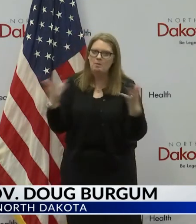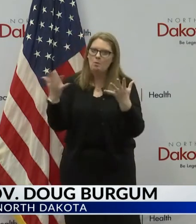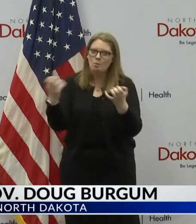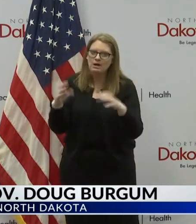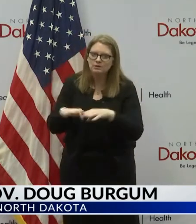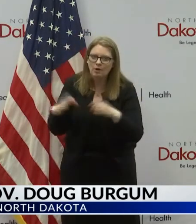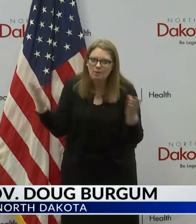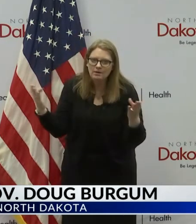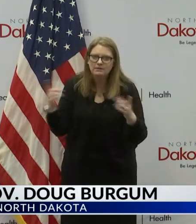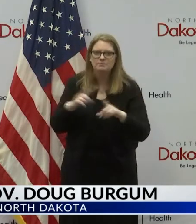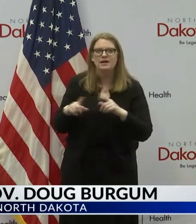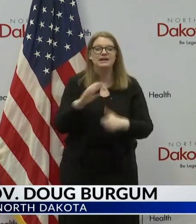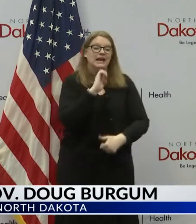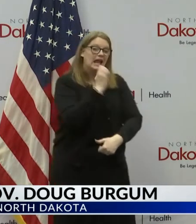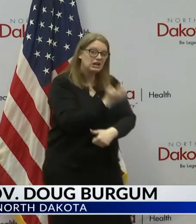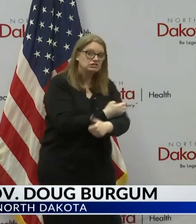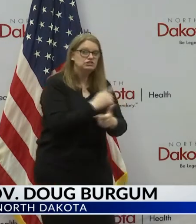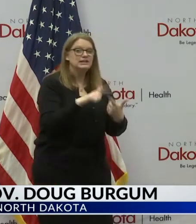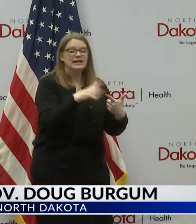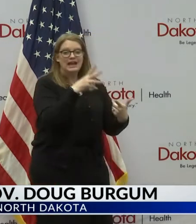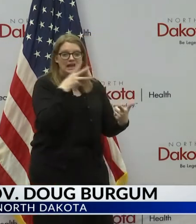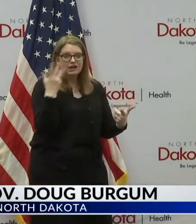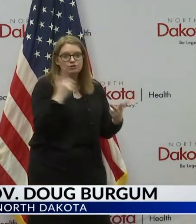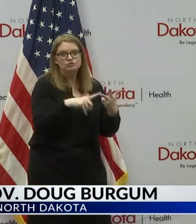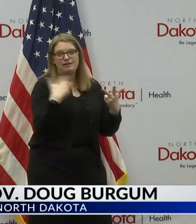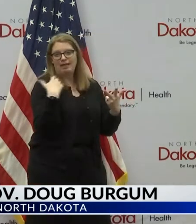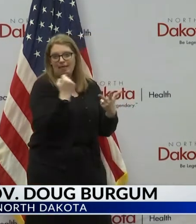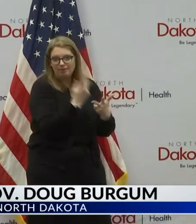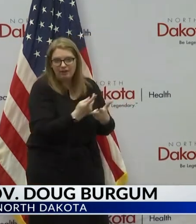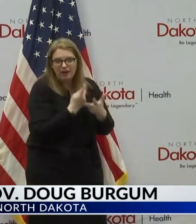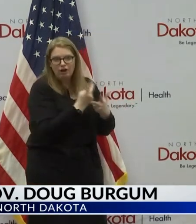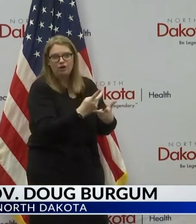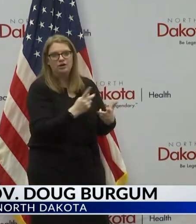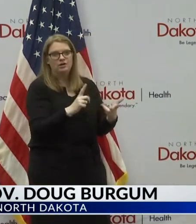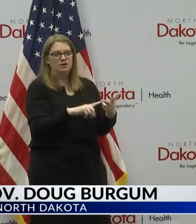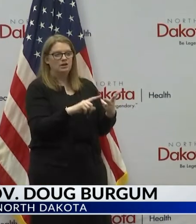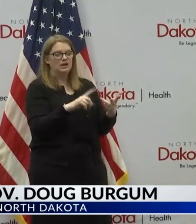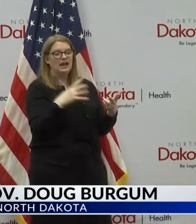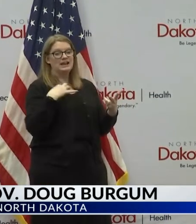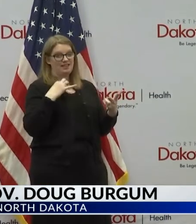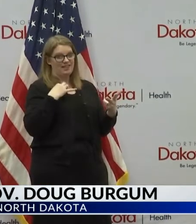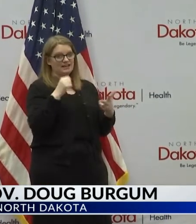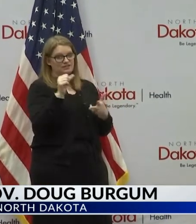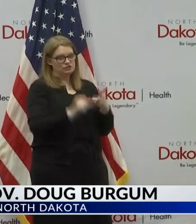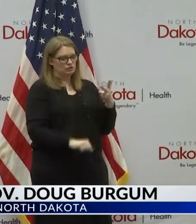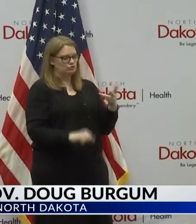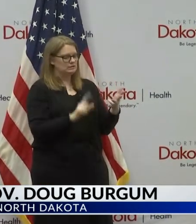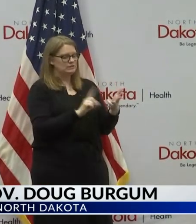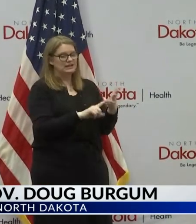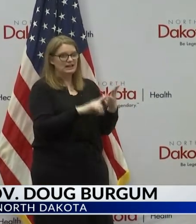HARD TO MAKE SURE THAT WE CAN GET EVERYTHING OPEN. BUT AGAIN ALL OF ENERGY IS OPEN, ALL OF AGRICULTURE IS OPEN, ALL